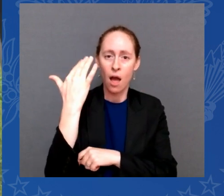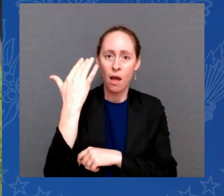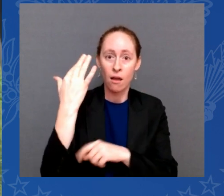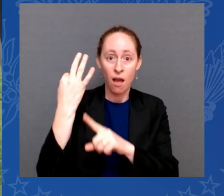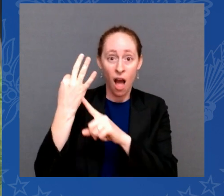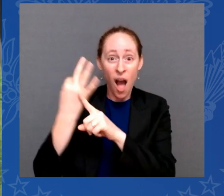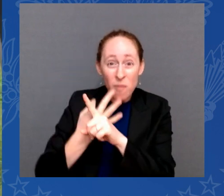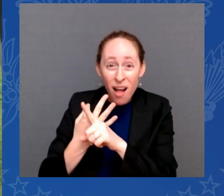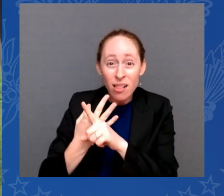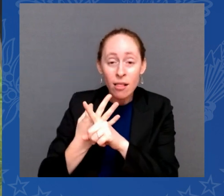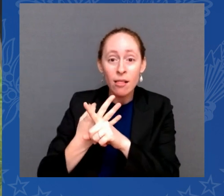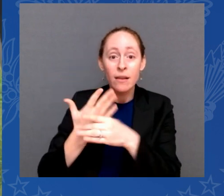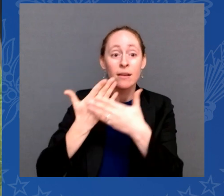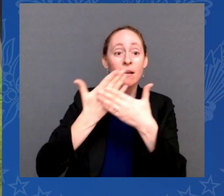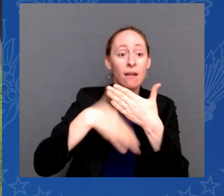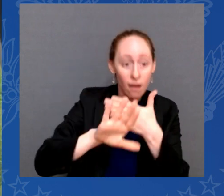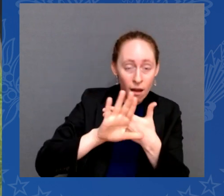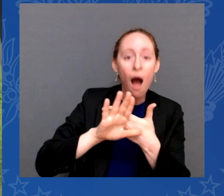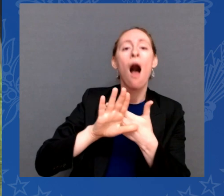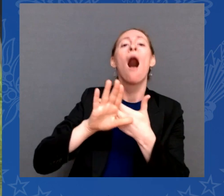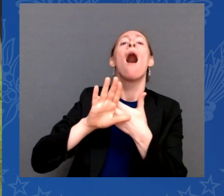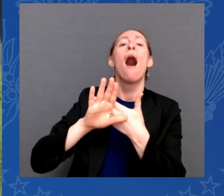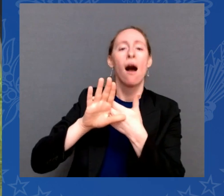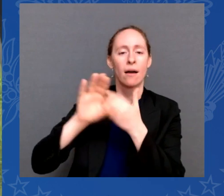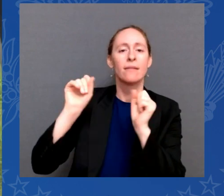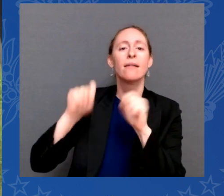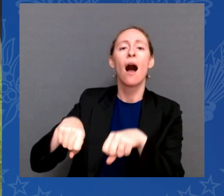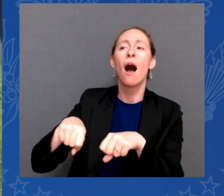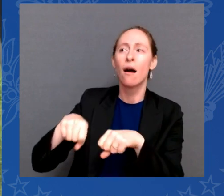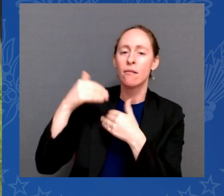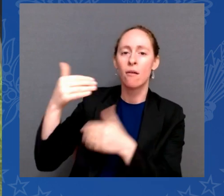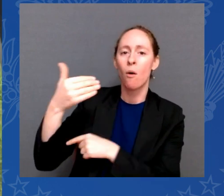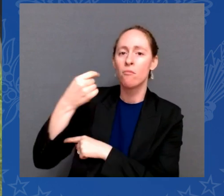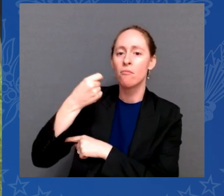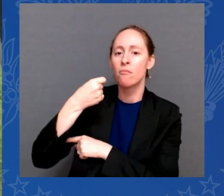Now, these are the patient safety issues